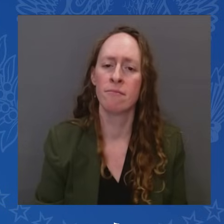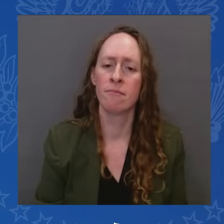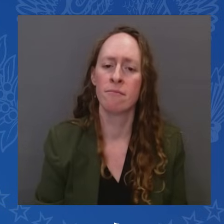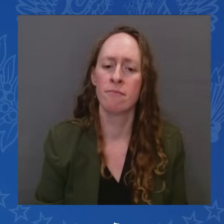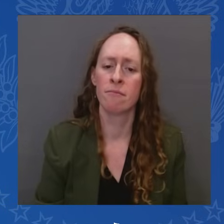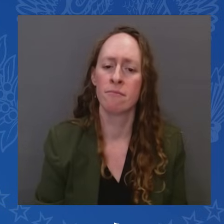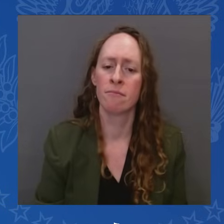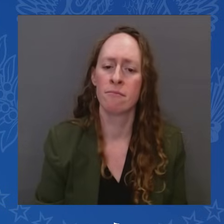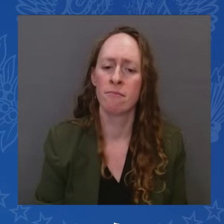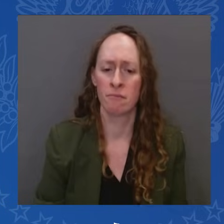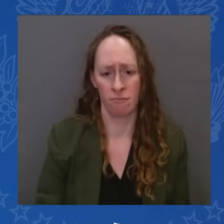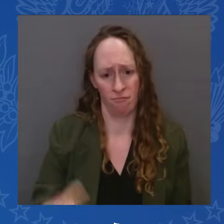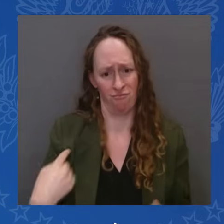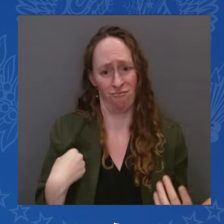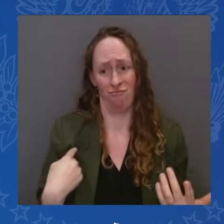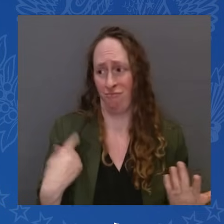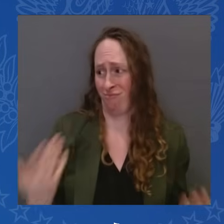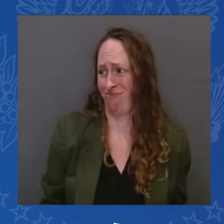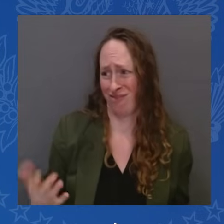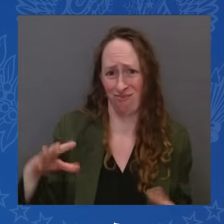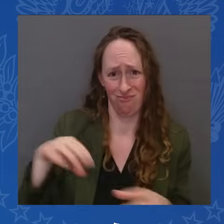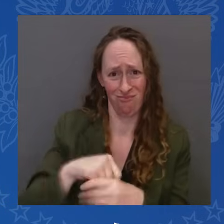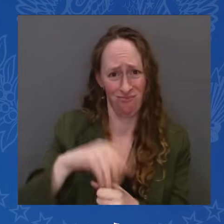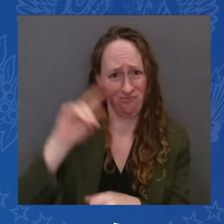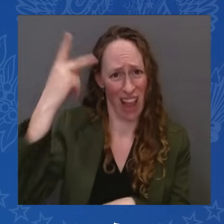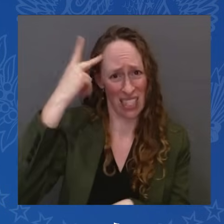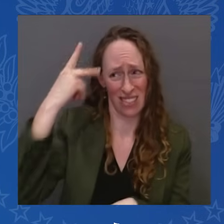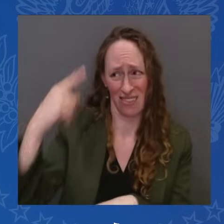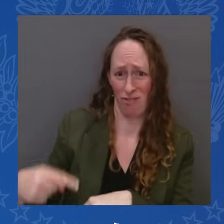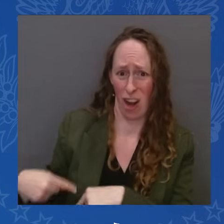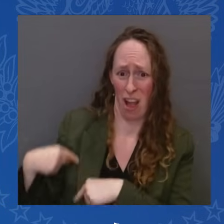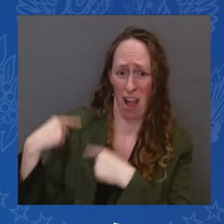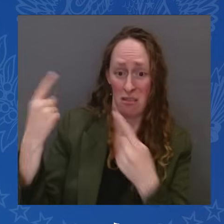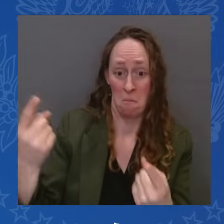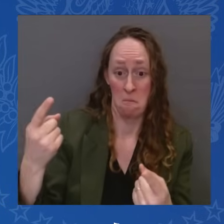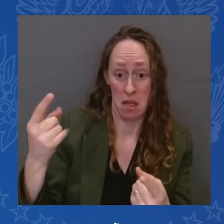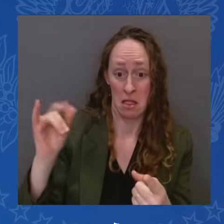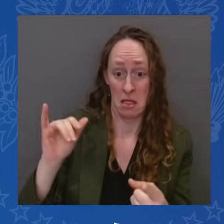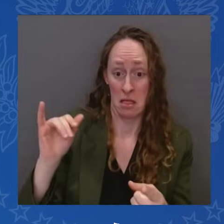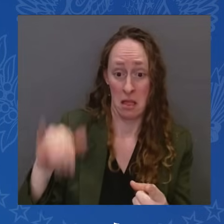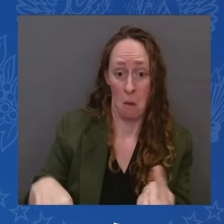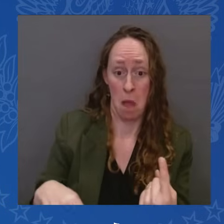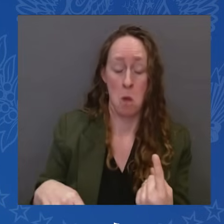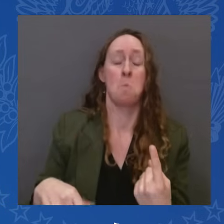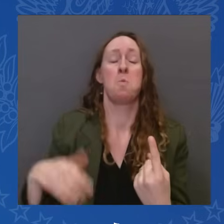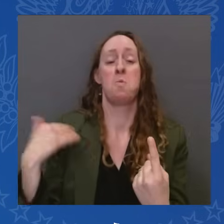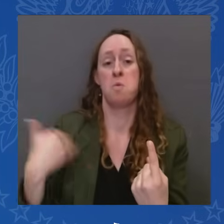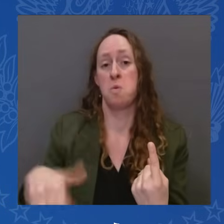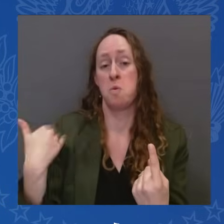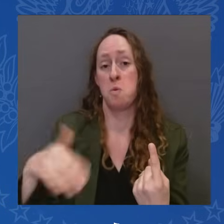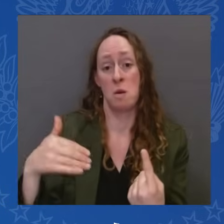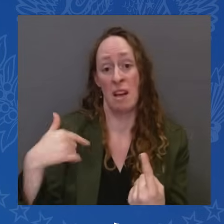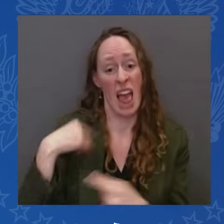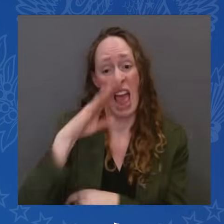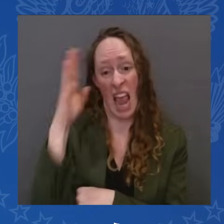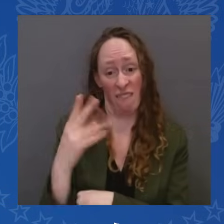But I think that we have made it clear to the Israelis and they're aware that the indepen- --